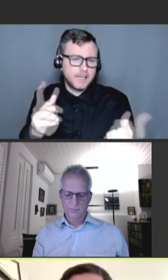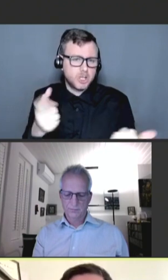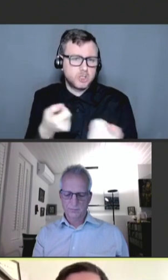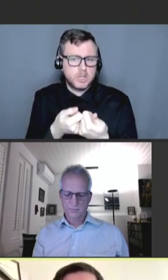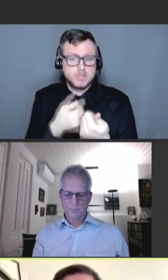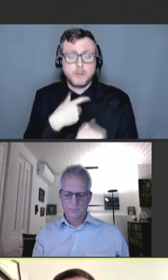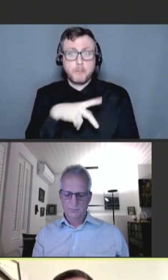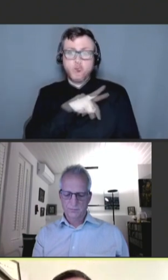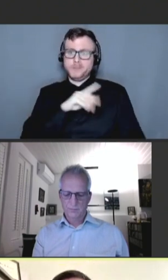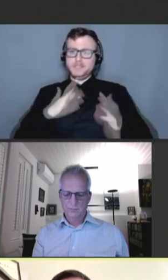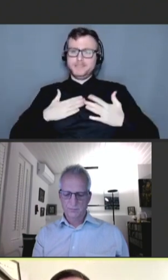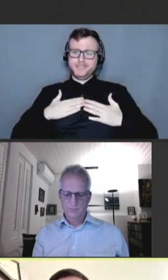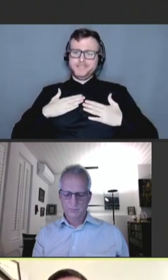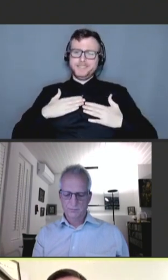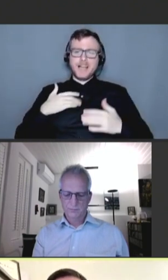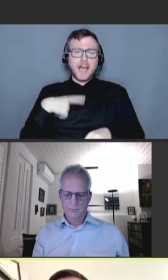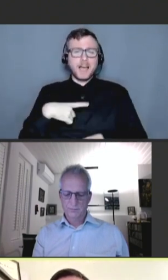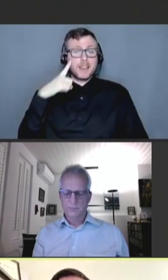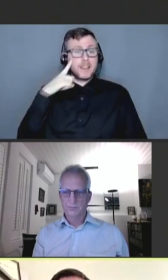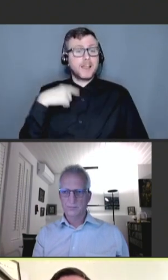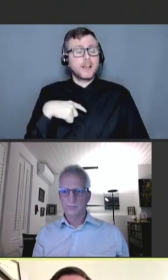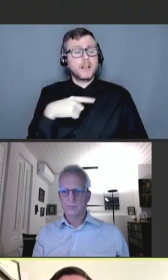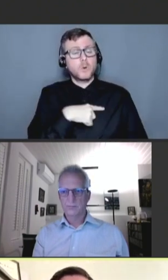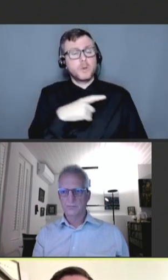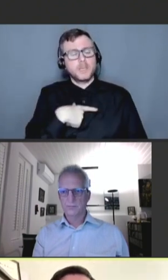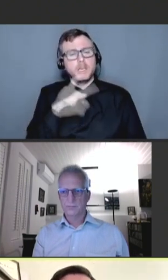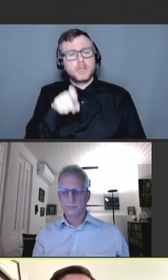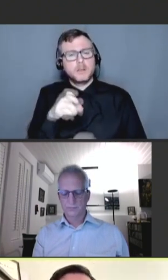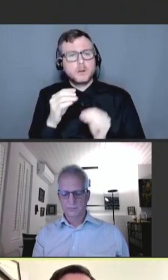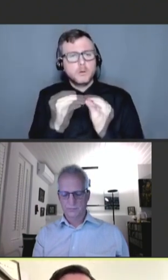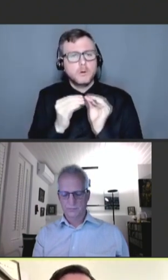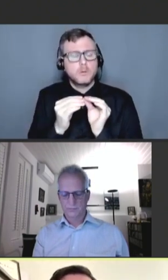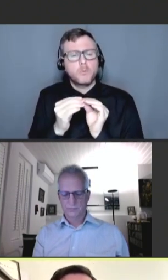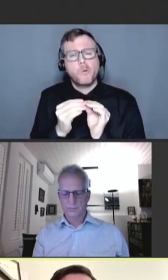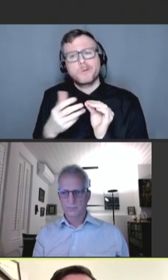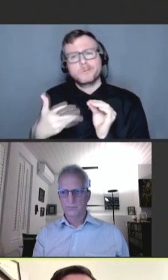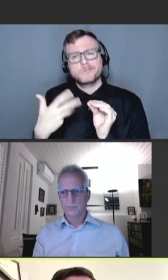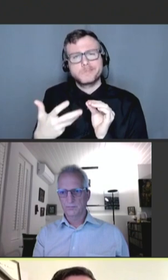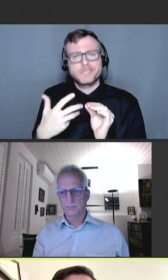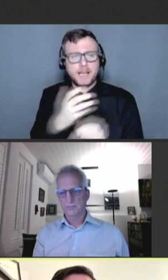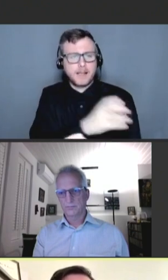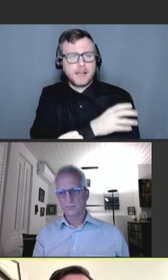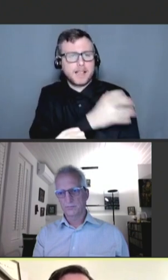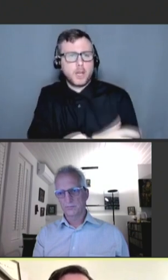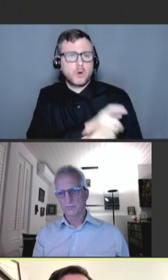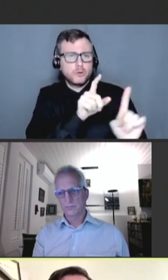personally. I really think there needs to be a whole lot more clinical trials in this space